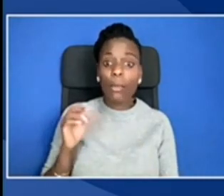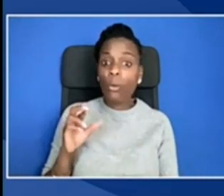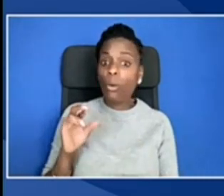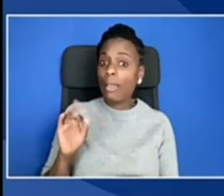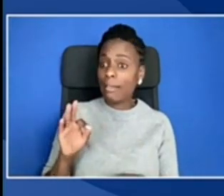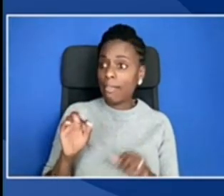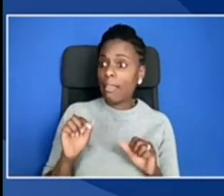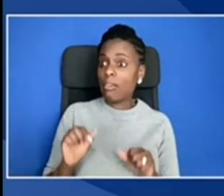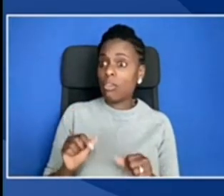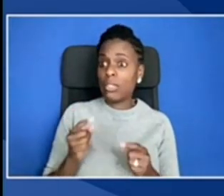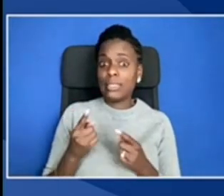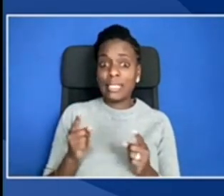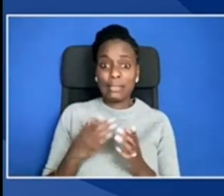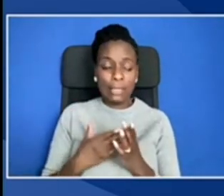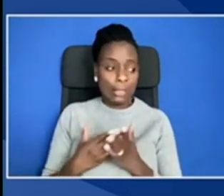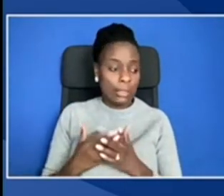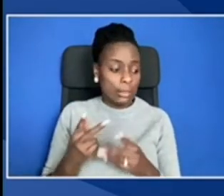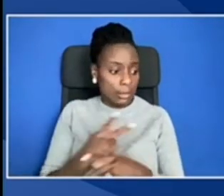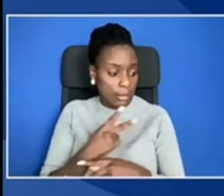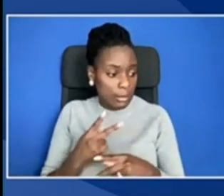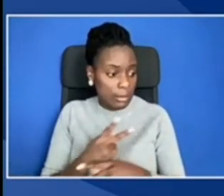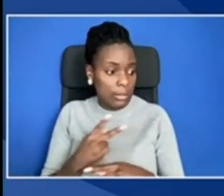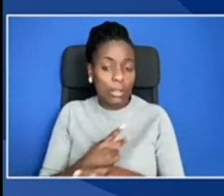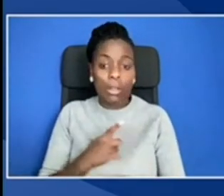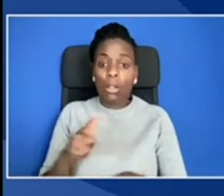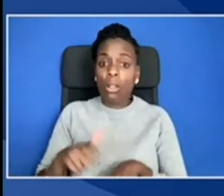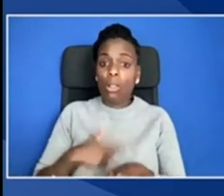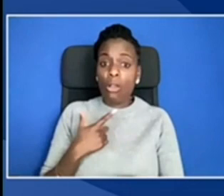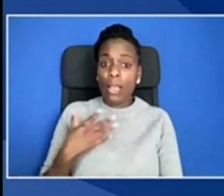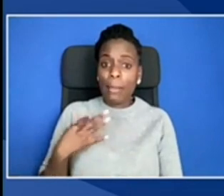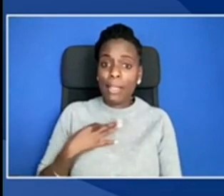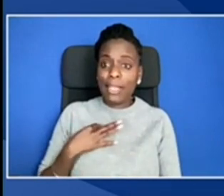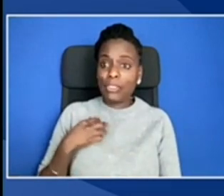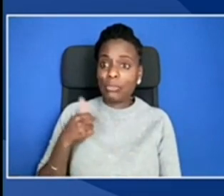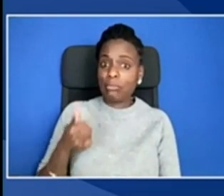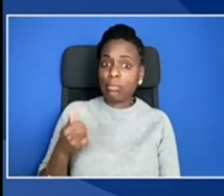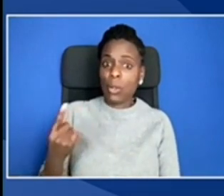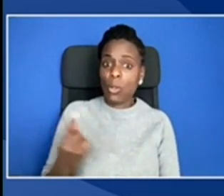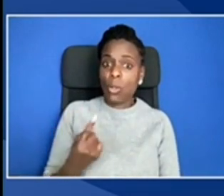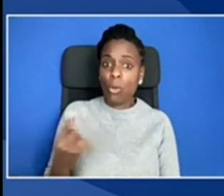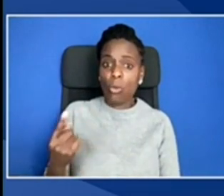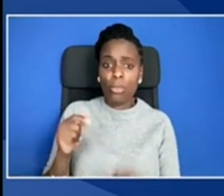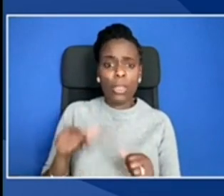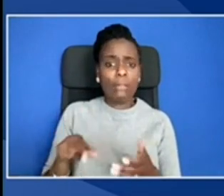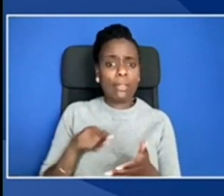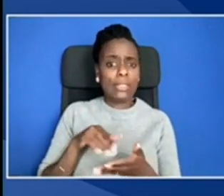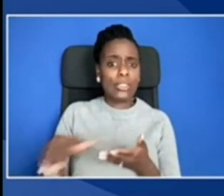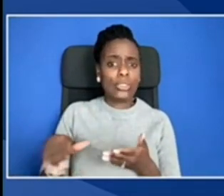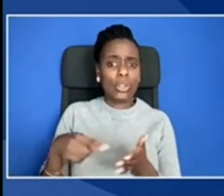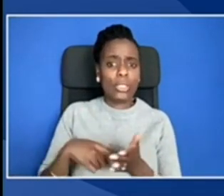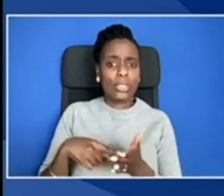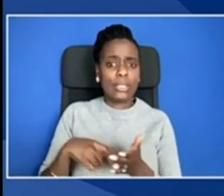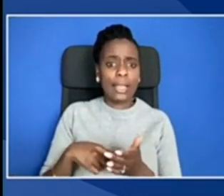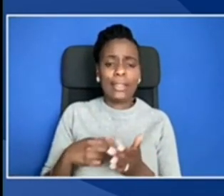navigate at times a very long application on their own, they could have discharged their debt and saved them- saved themselves from years of financial